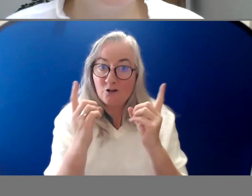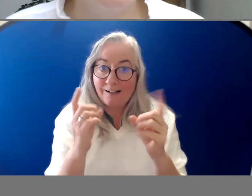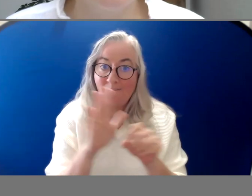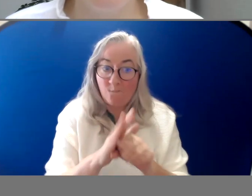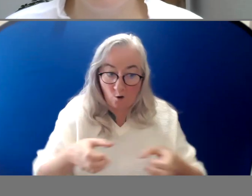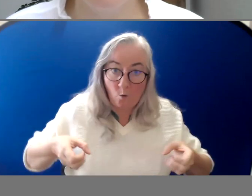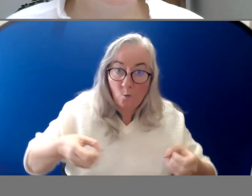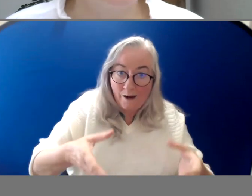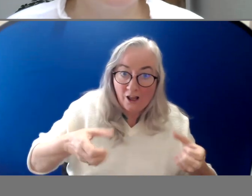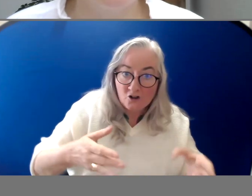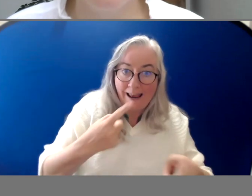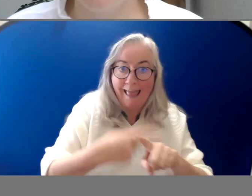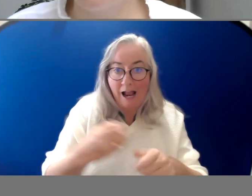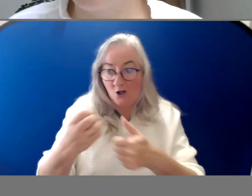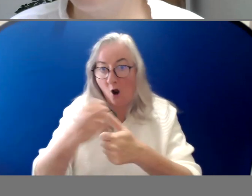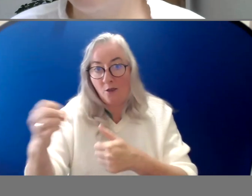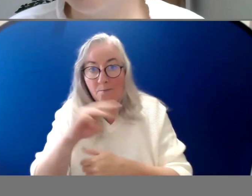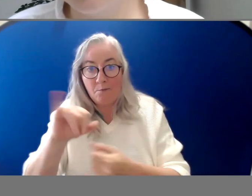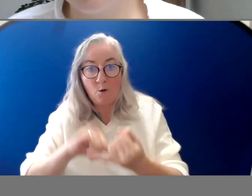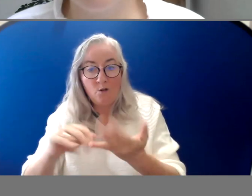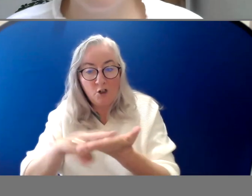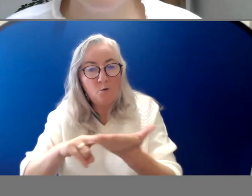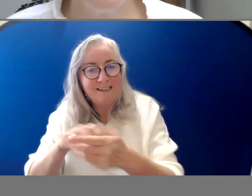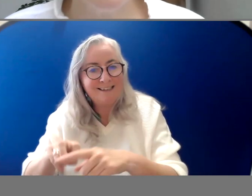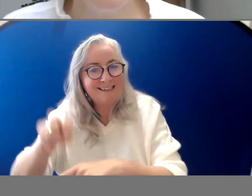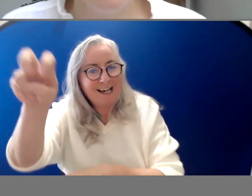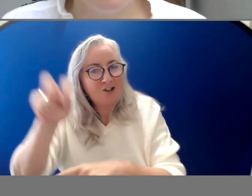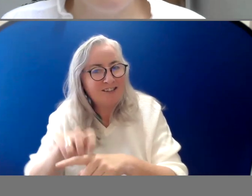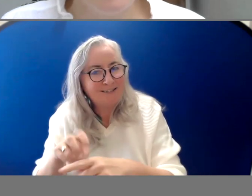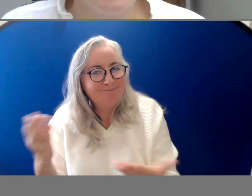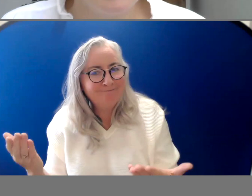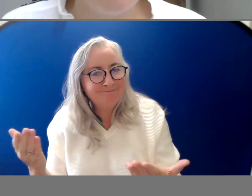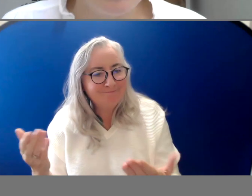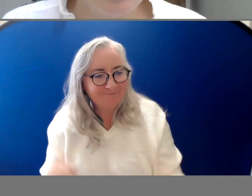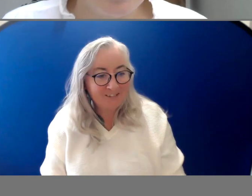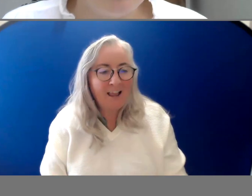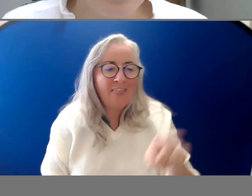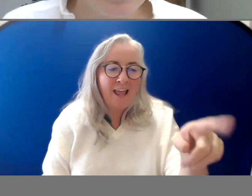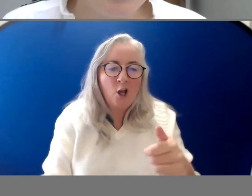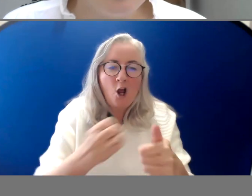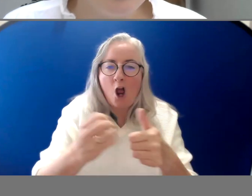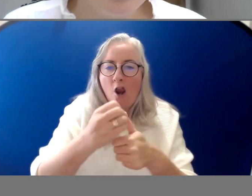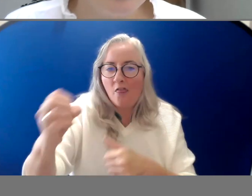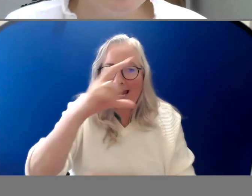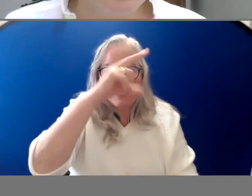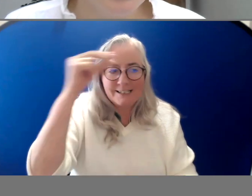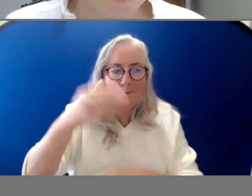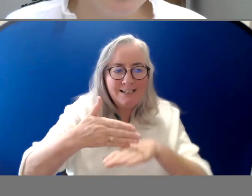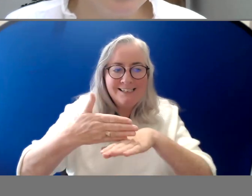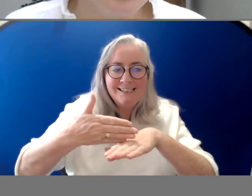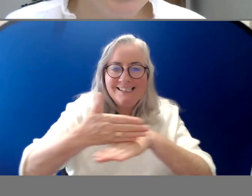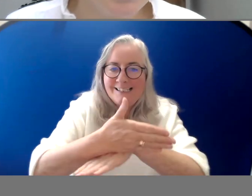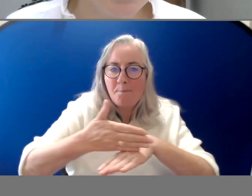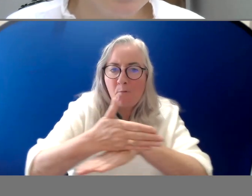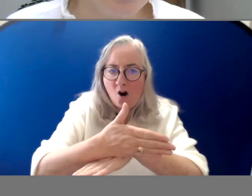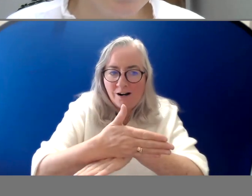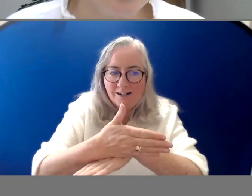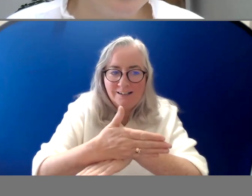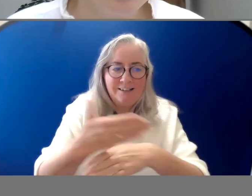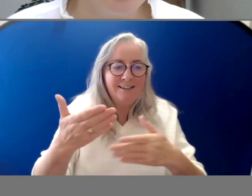users and other and the stair users as well here's an example of a timber stair and seating scenario